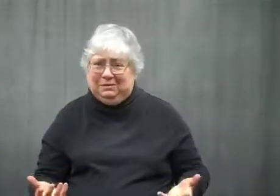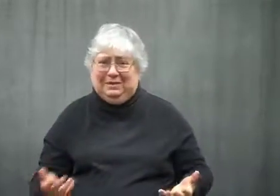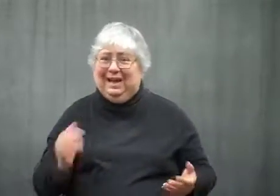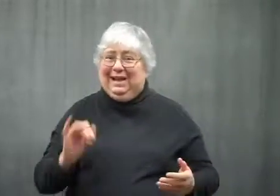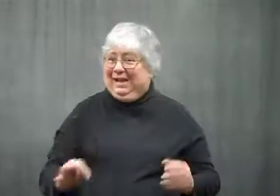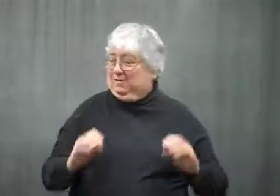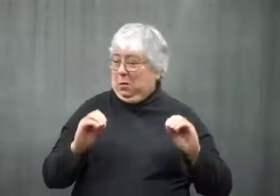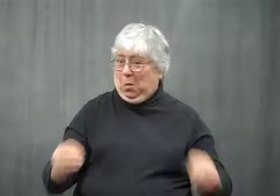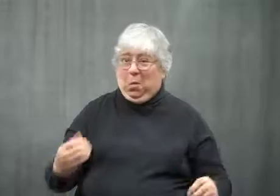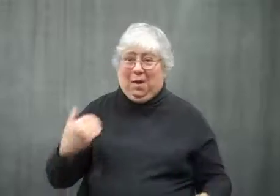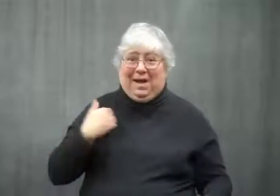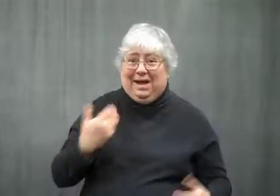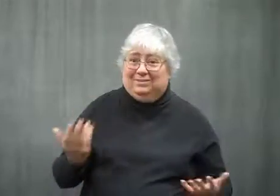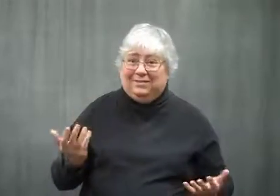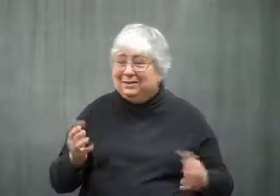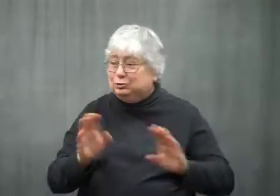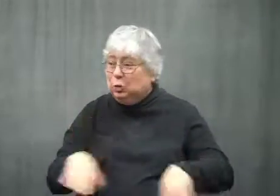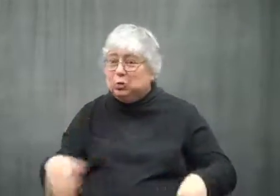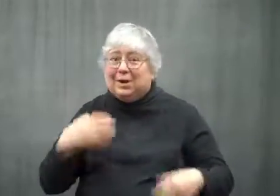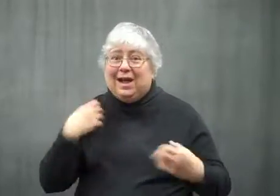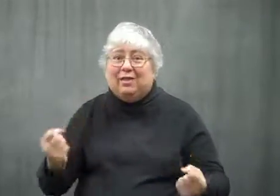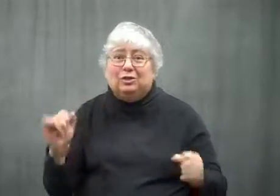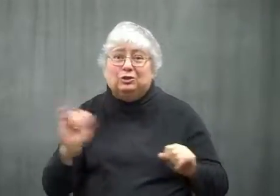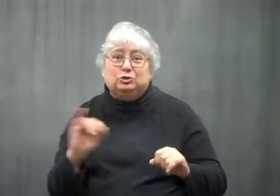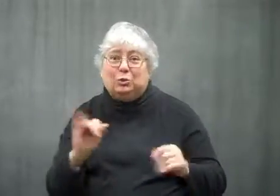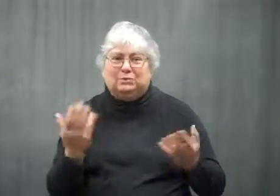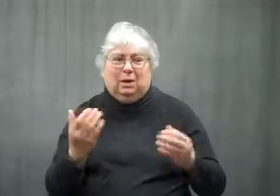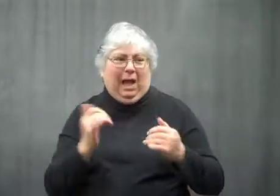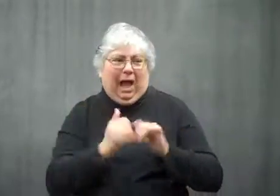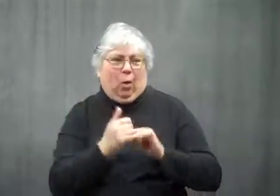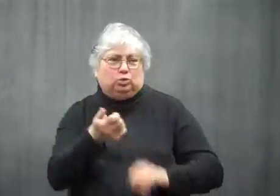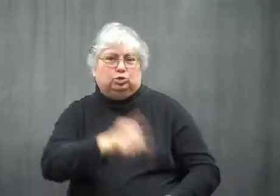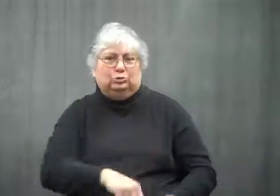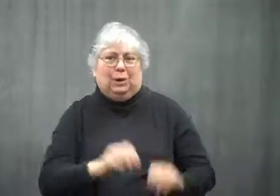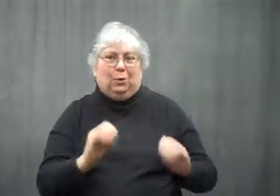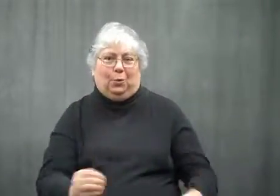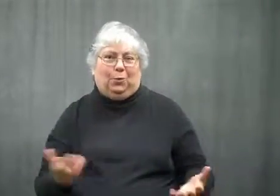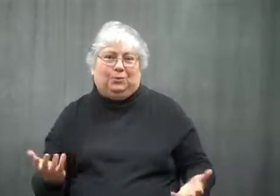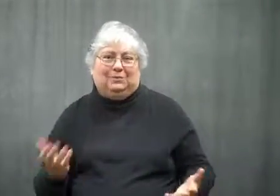There are no policies available for her to be turned down for.